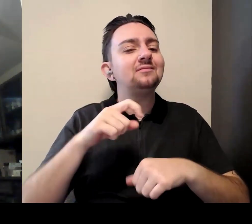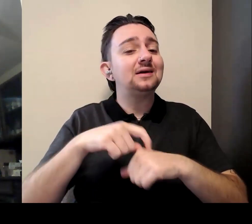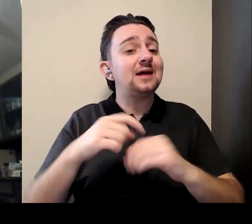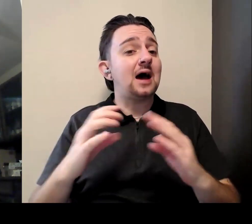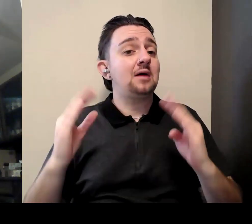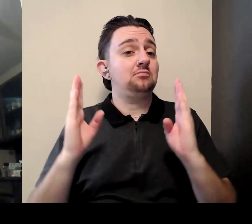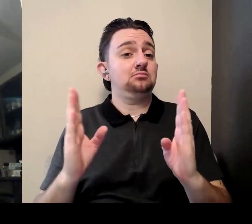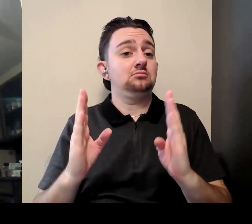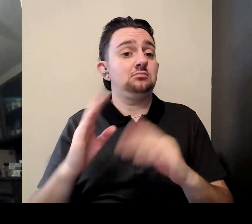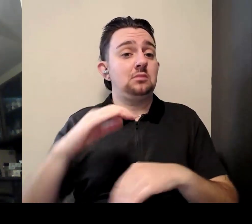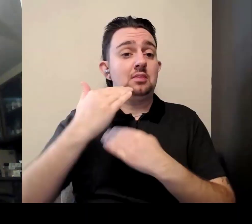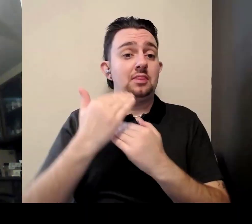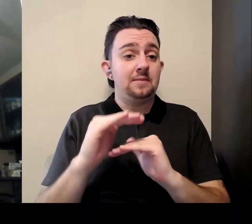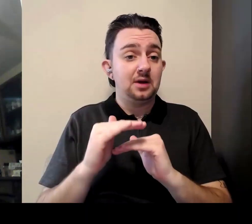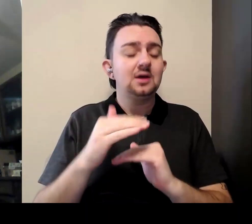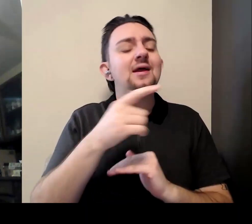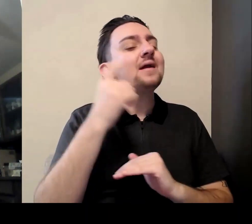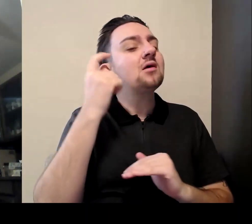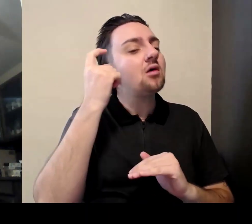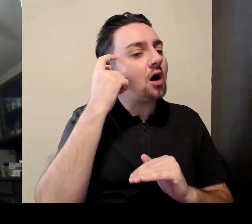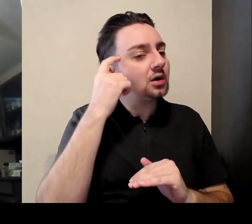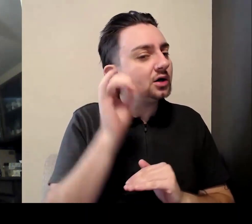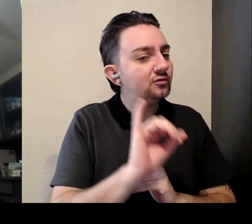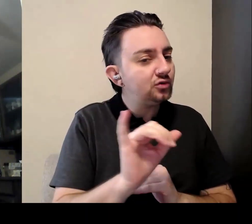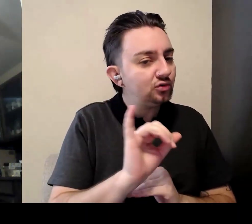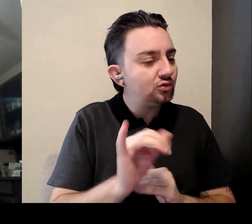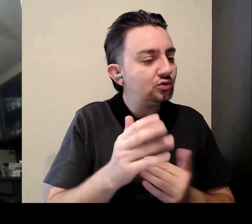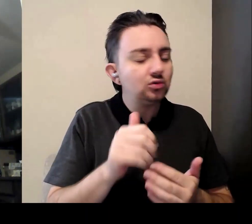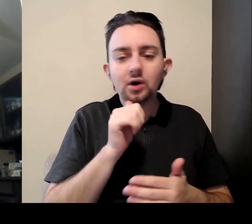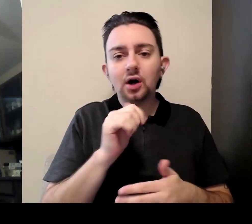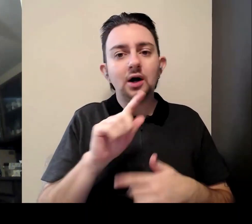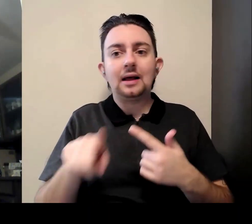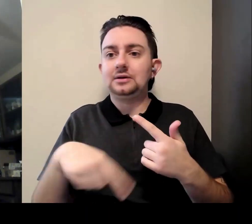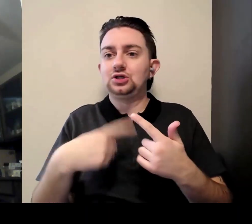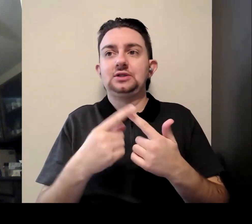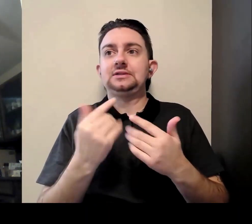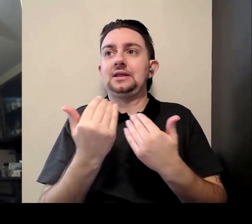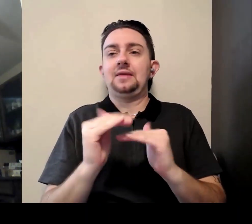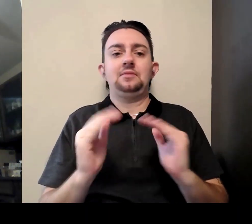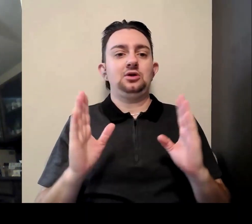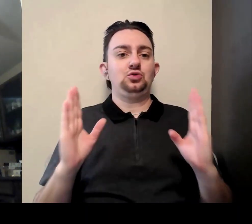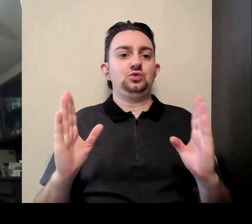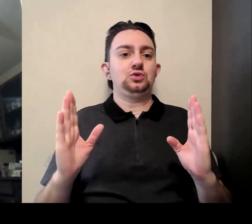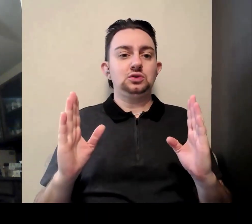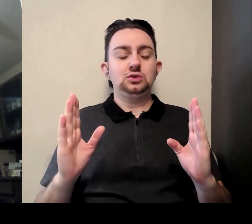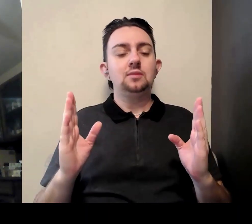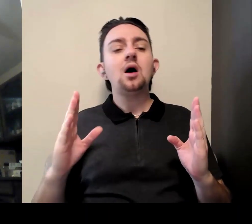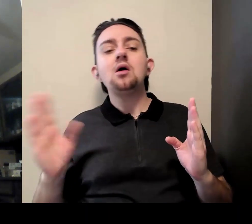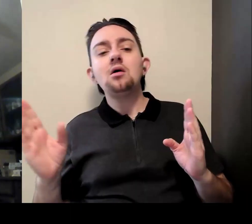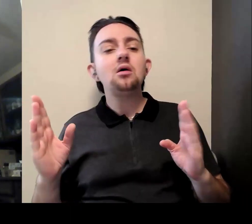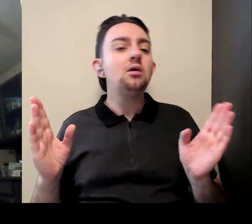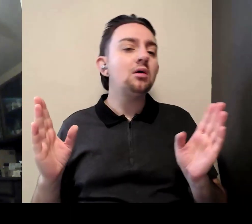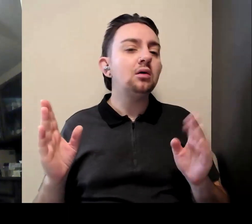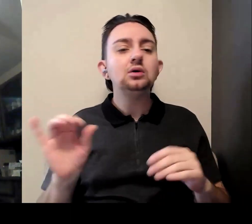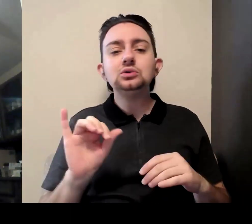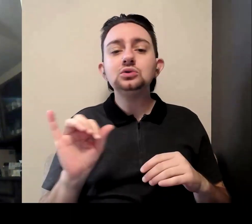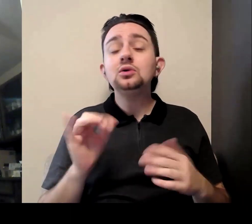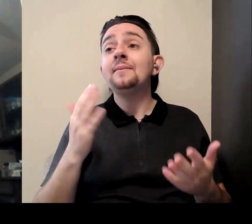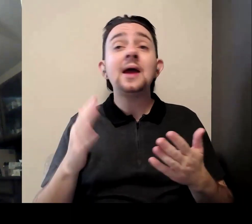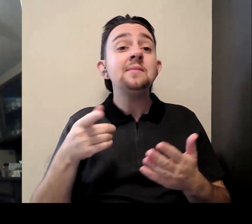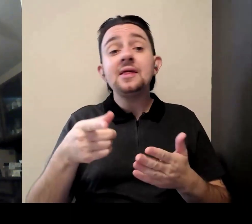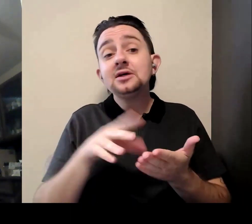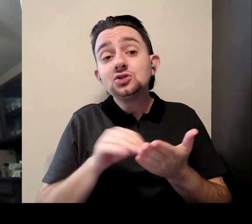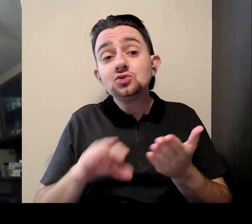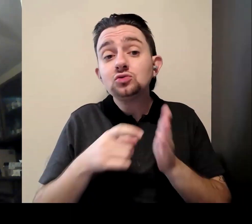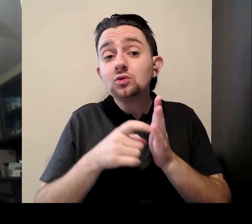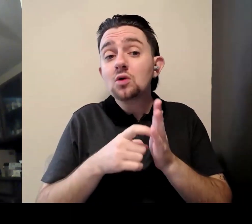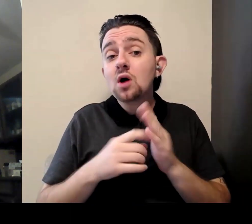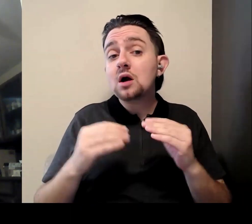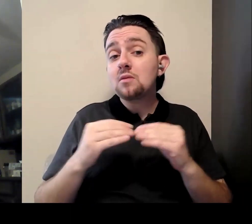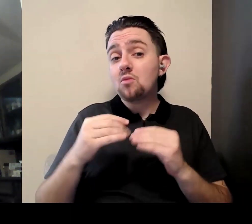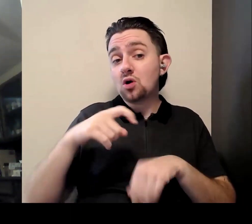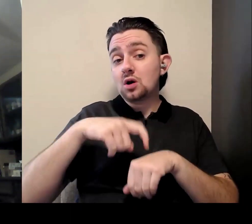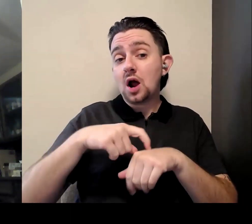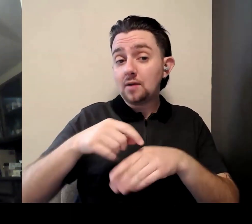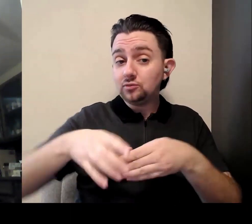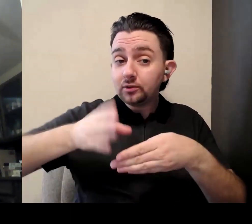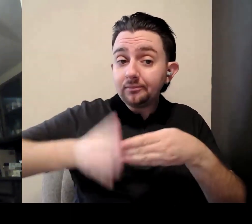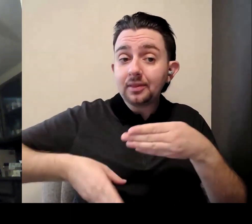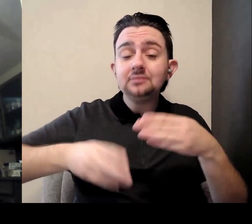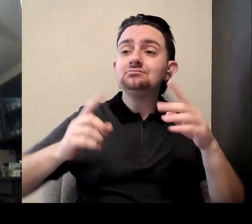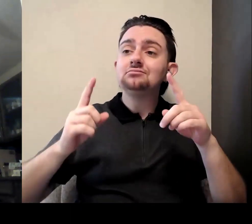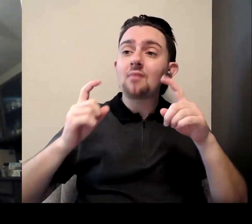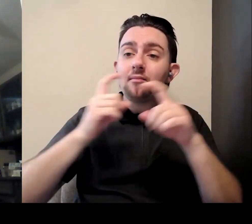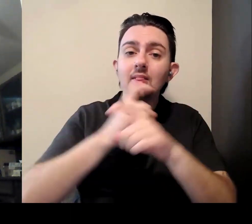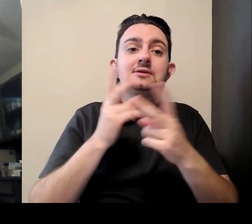and outside the time limit as a way of saying, well, she may require more time to complete complex visual tasks.